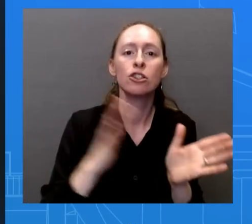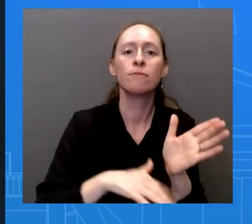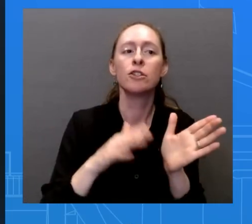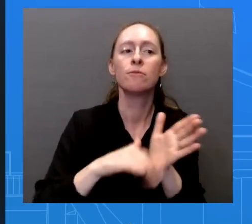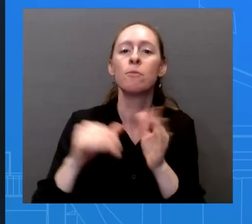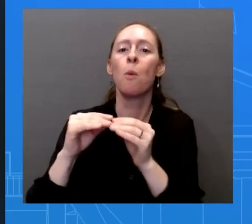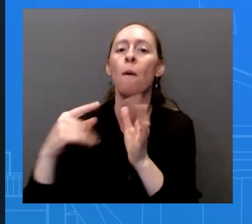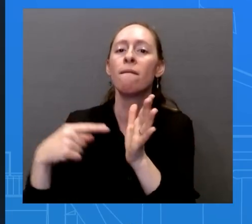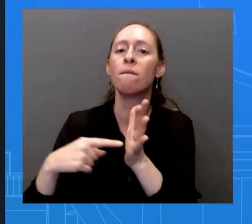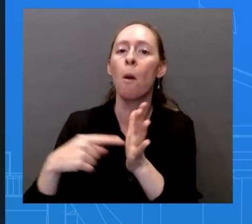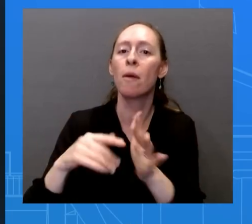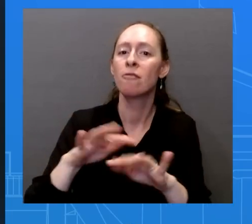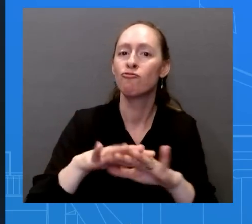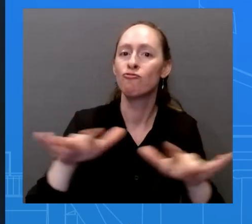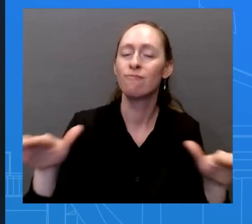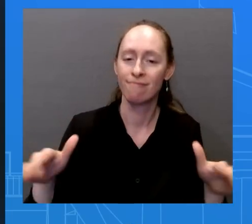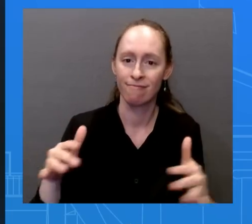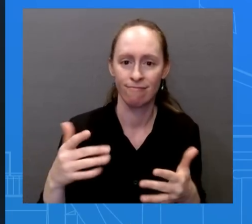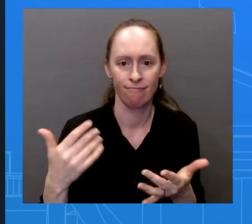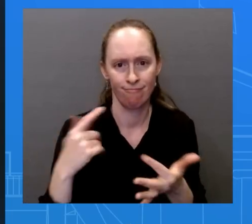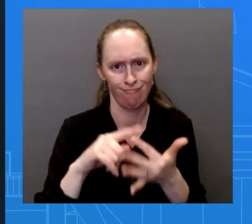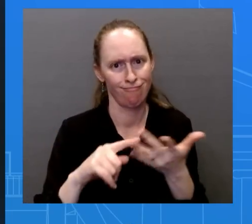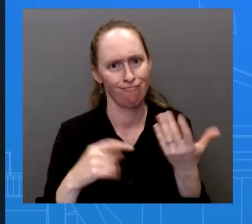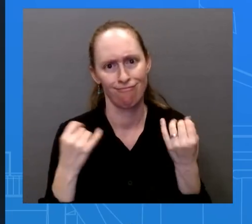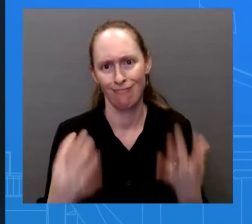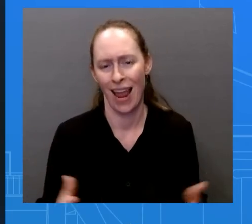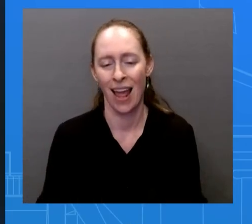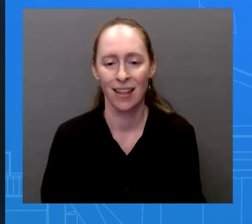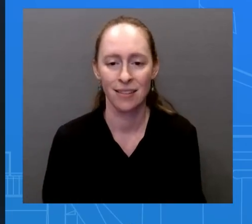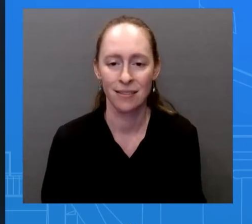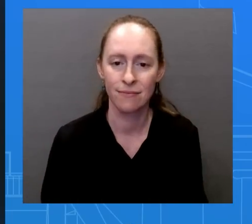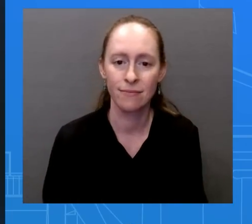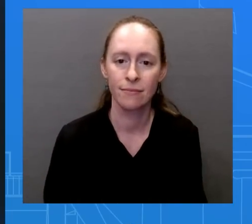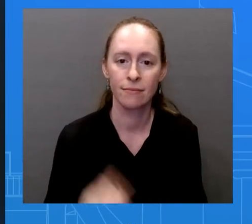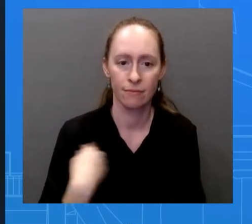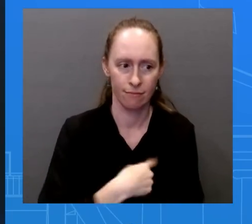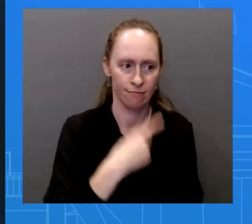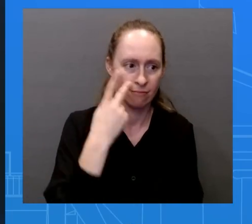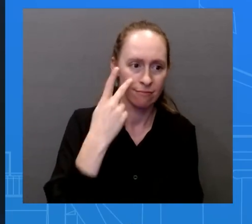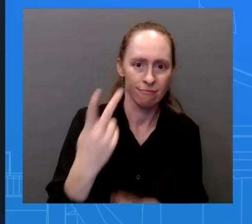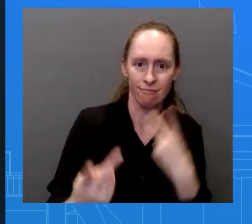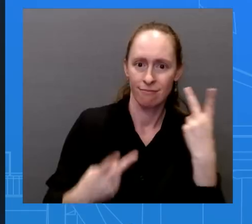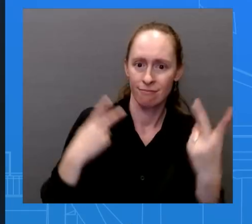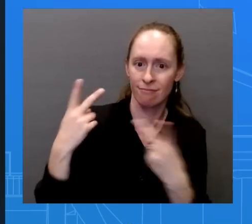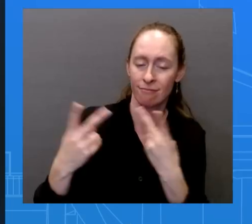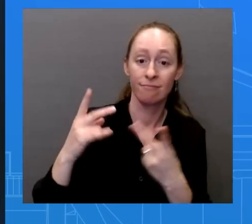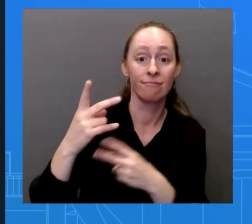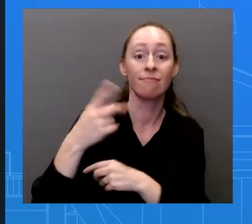how Republicans in Congress, as we know, voted against the Inflation Reduction Act. But the first thing that they want to do